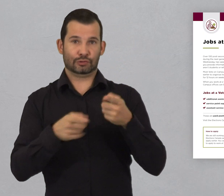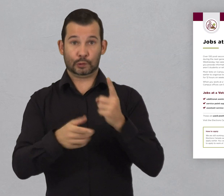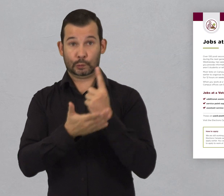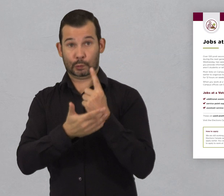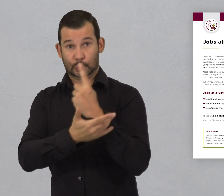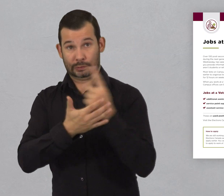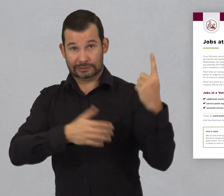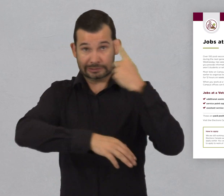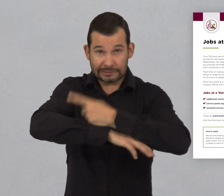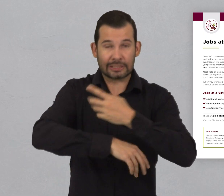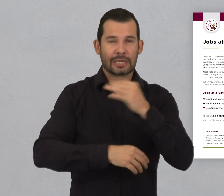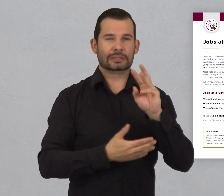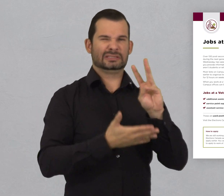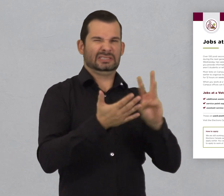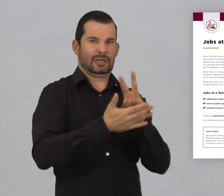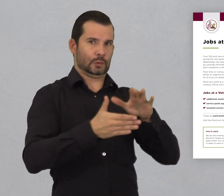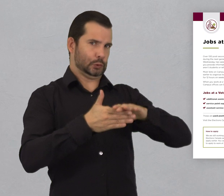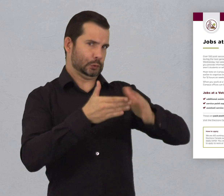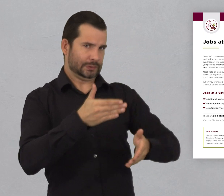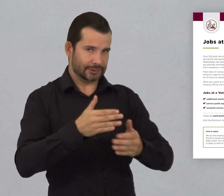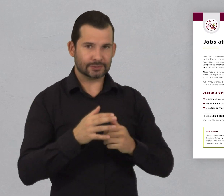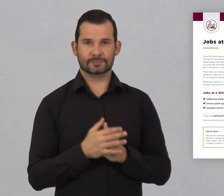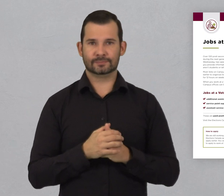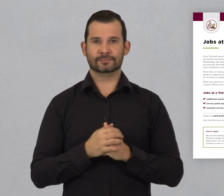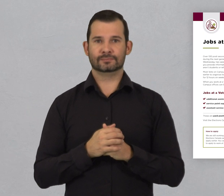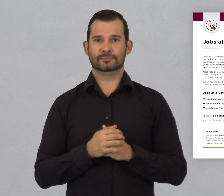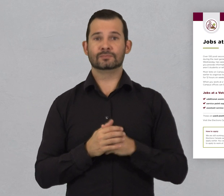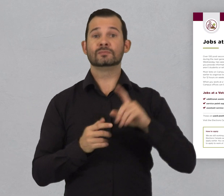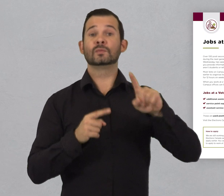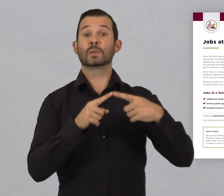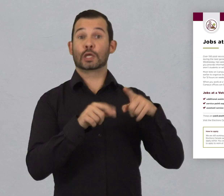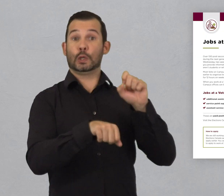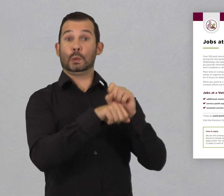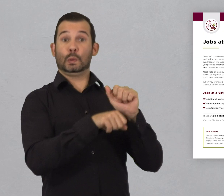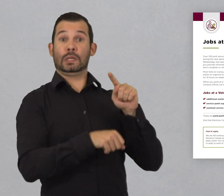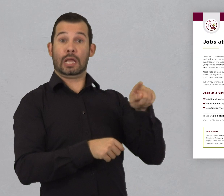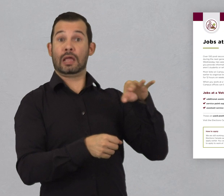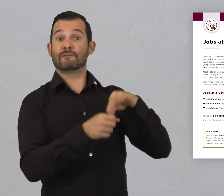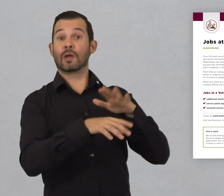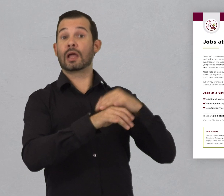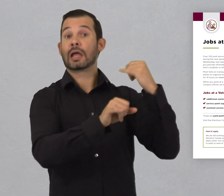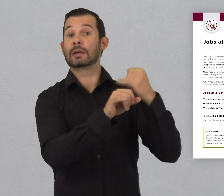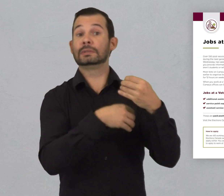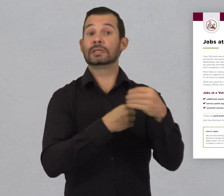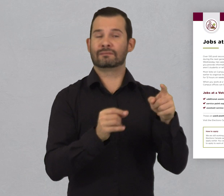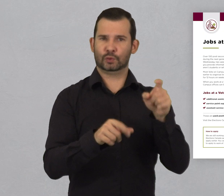on weekdays and for 6 hours on weekends. When you work at a Vote on Campus office,